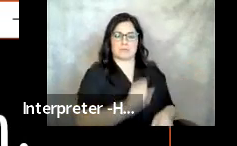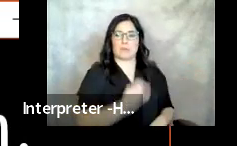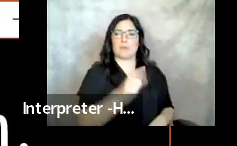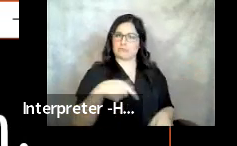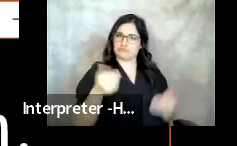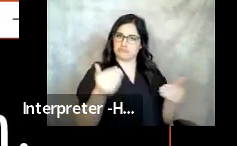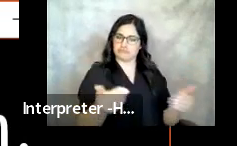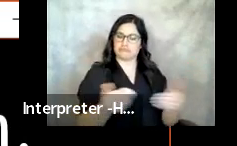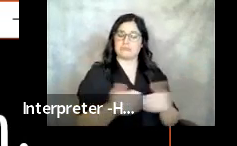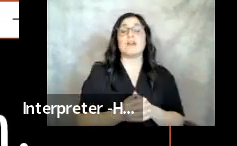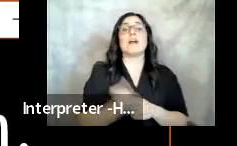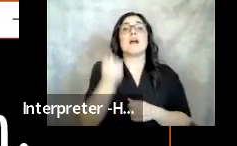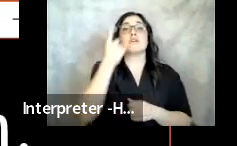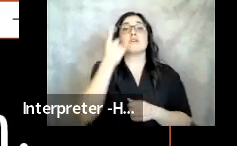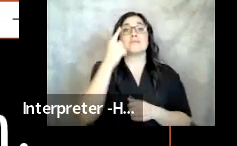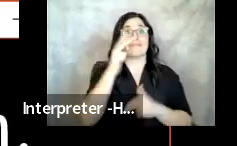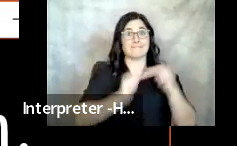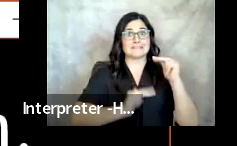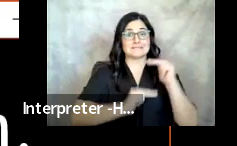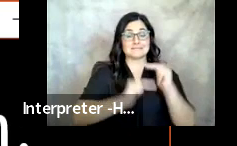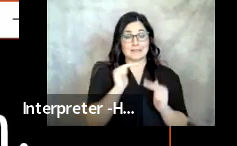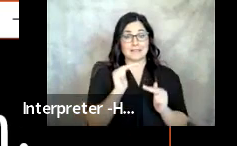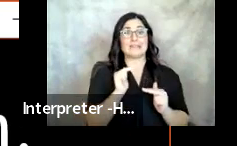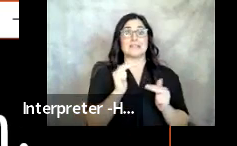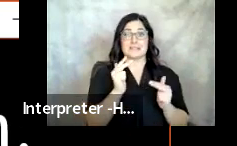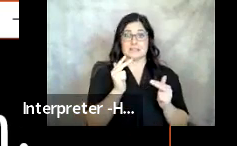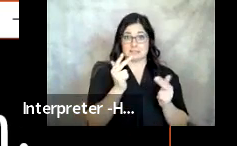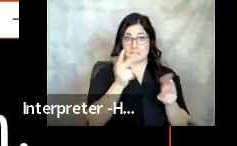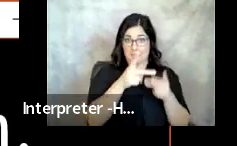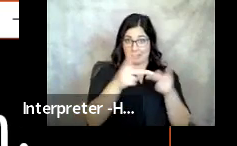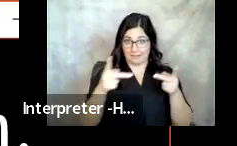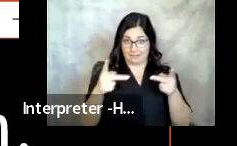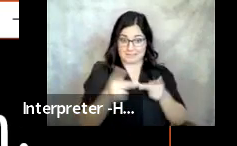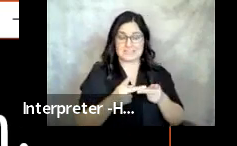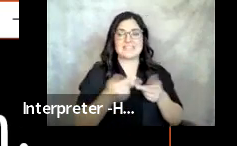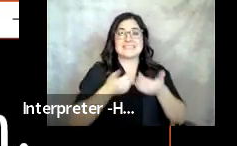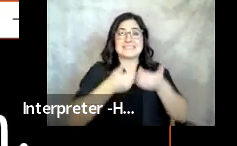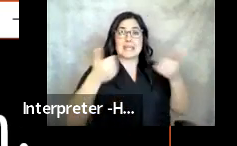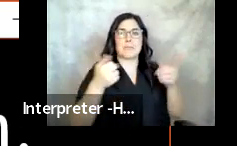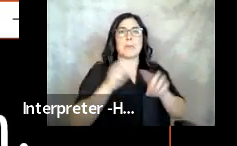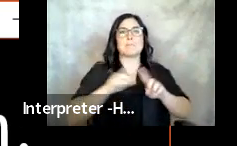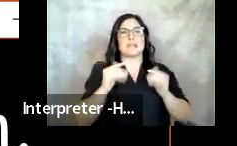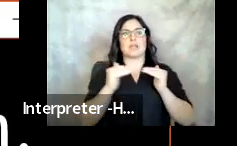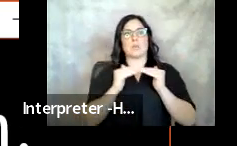The facilities that are being set segregated, segregated. Are separate but equal? You probably remember that.